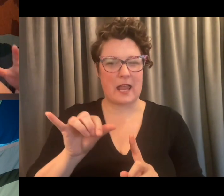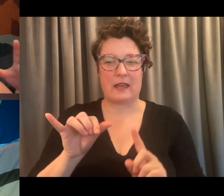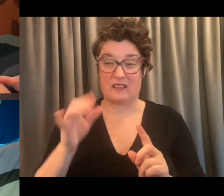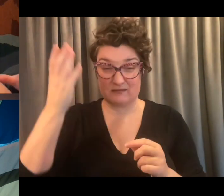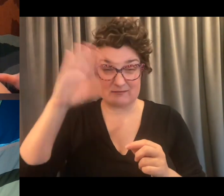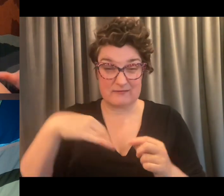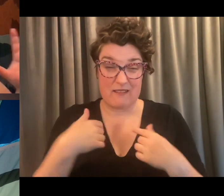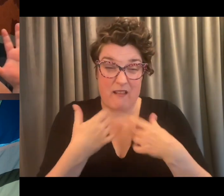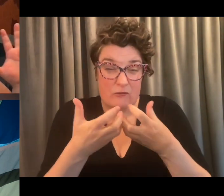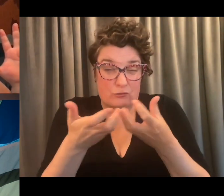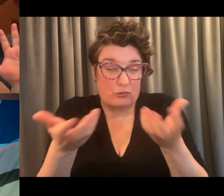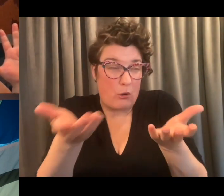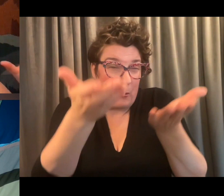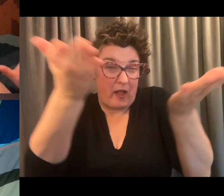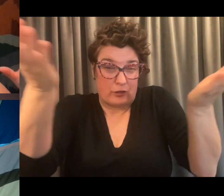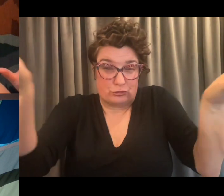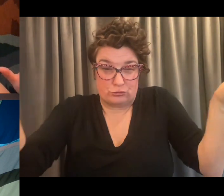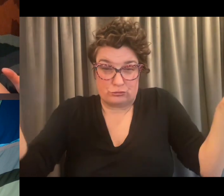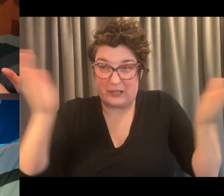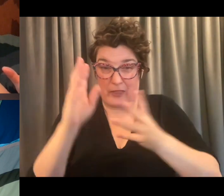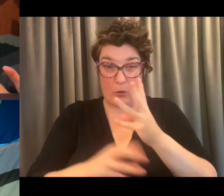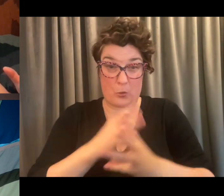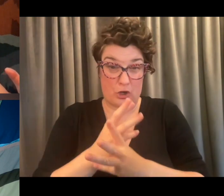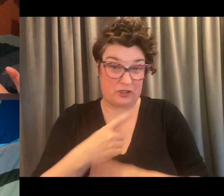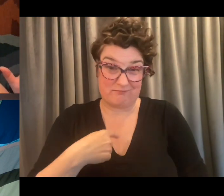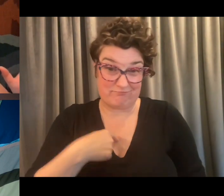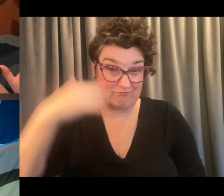much in the world that I don't know. Rebekah: Mm-hmm.